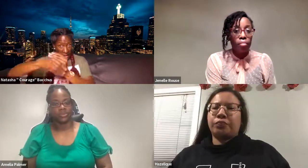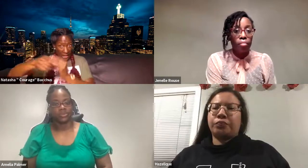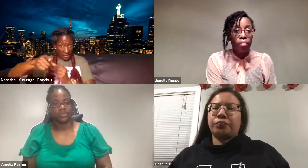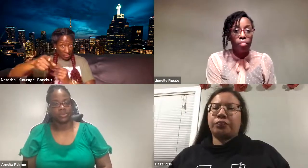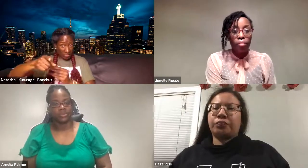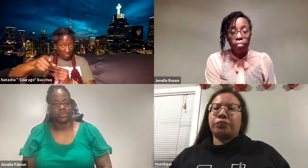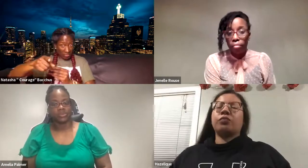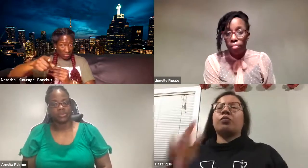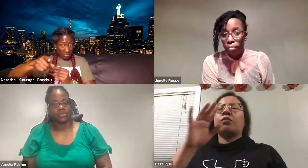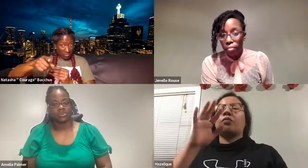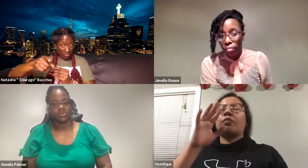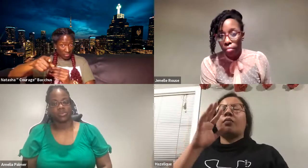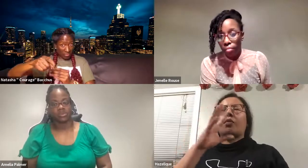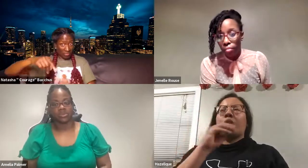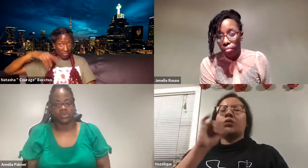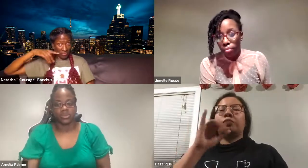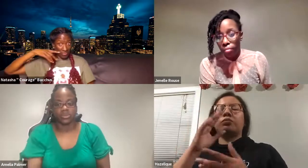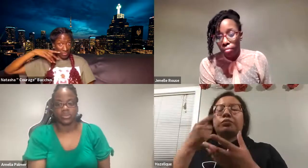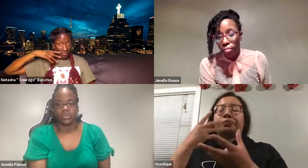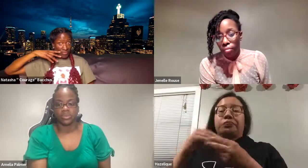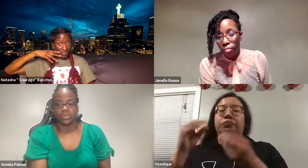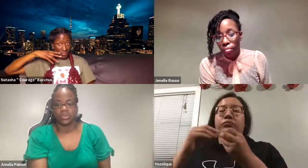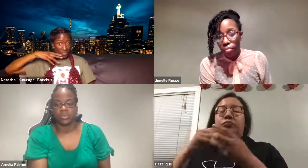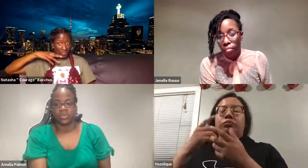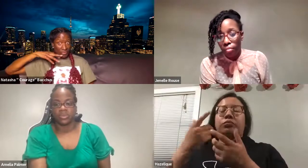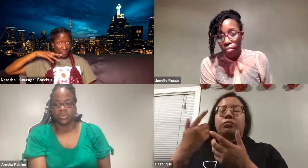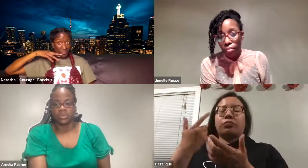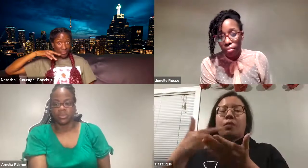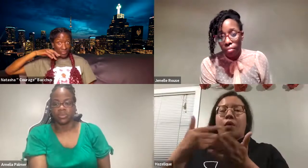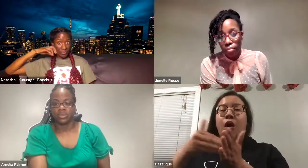that way by keeping the movement going - do you want to add to that dominique?